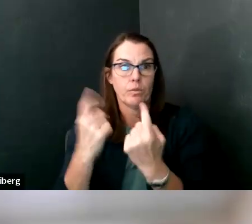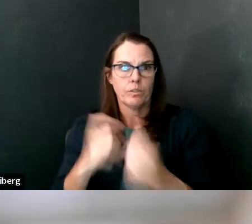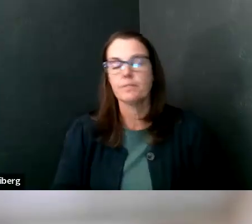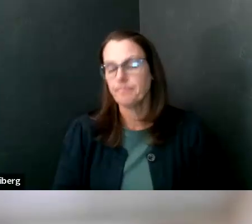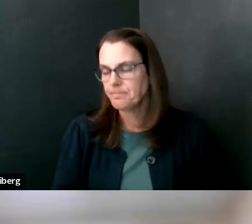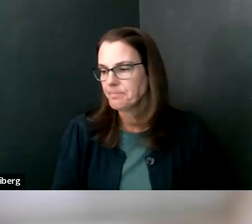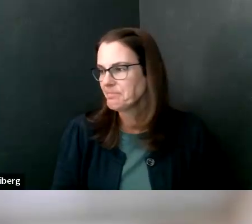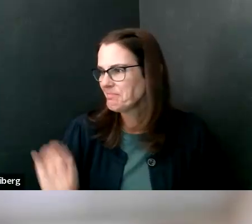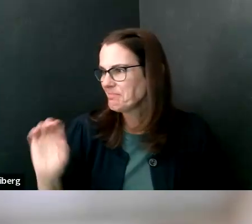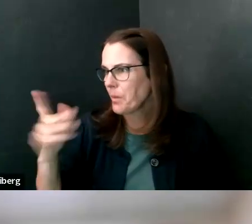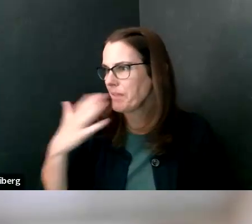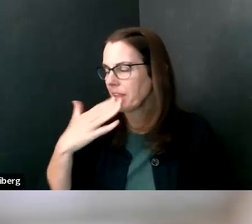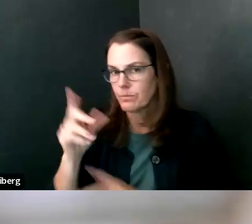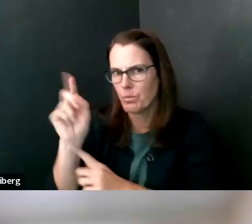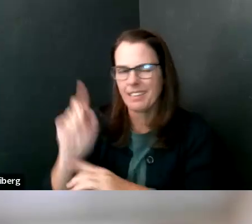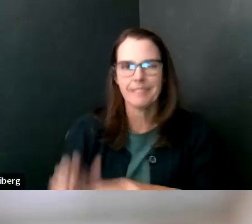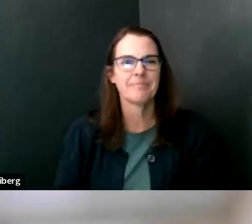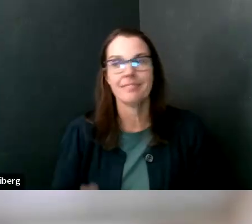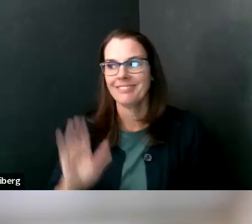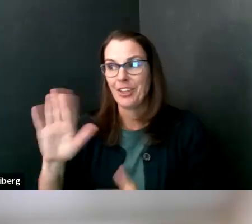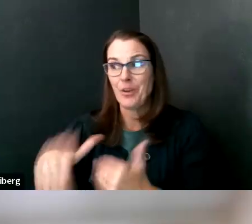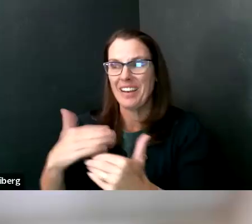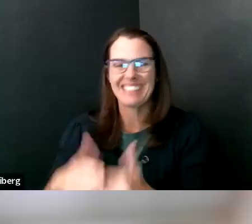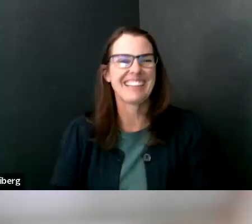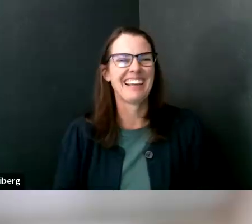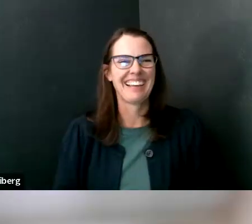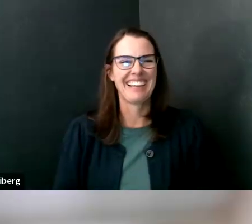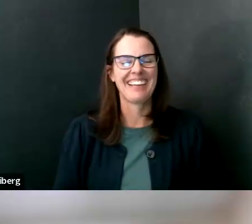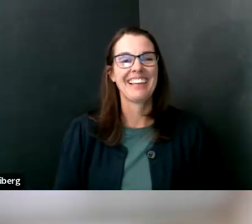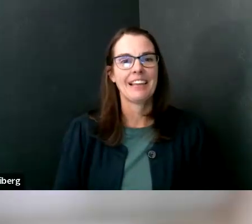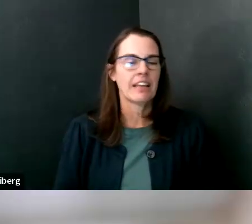okay. Um one second. You're you're next on the list, but let me just see if we have any. I don't